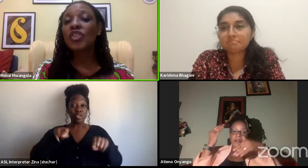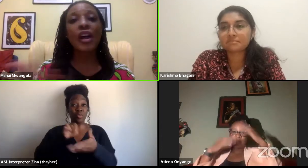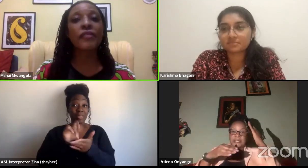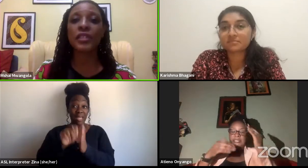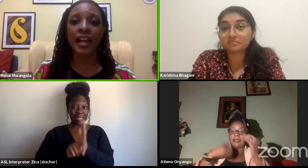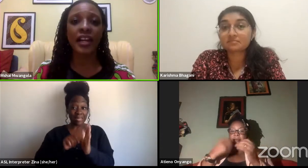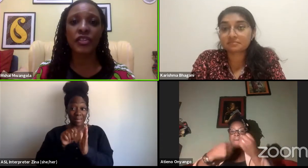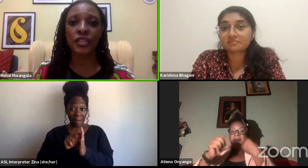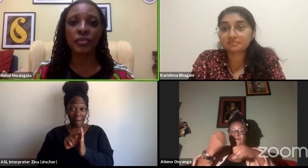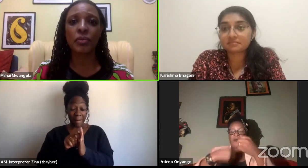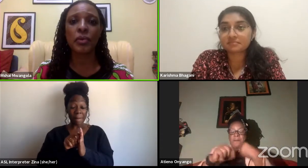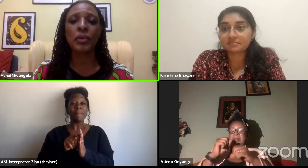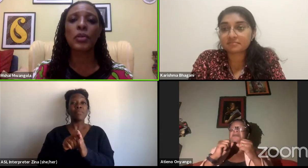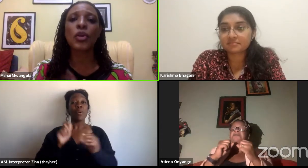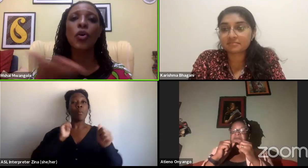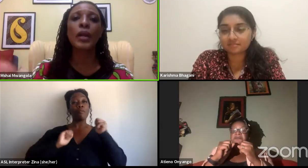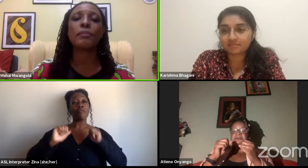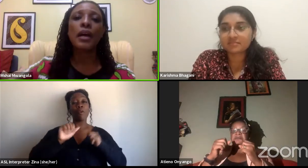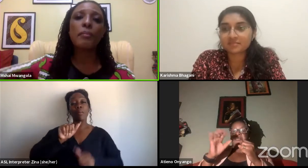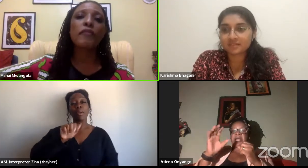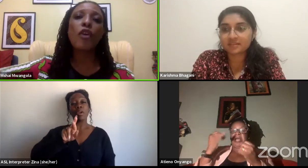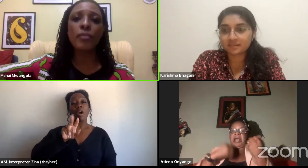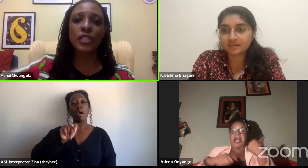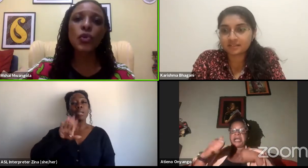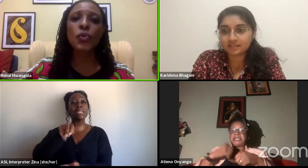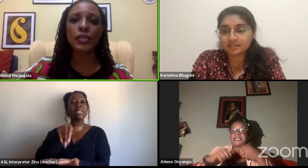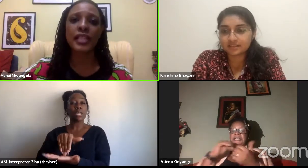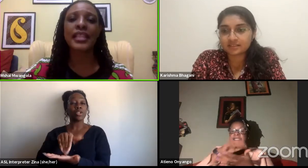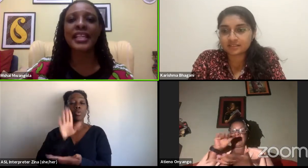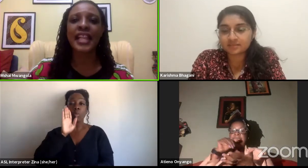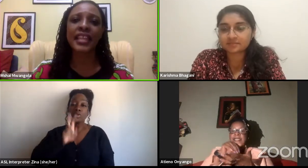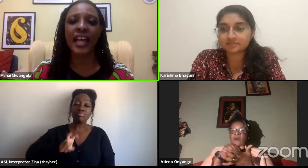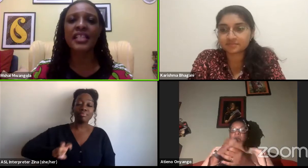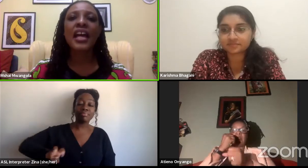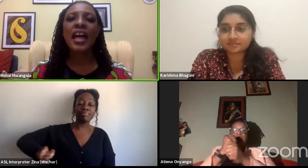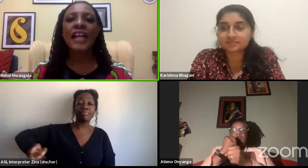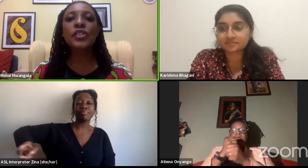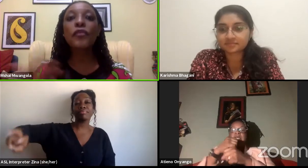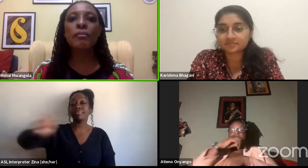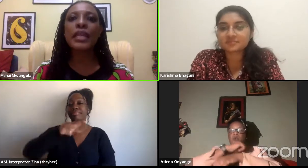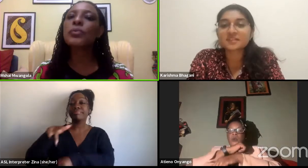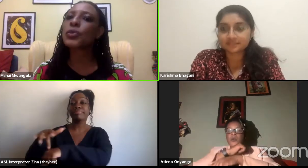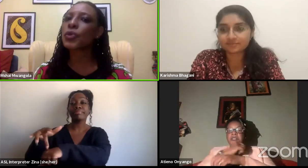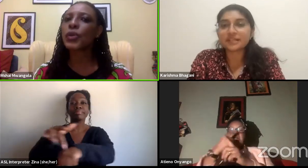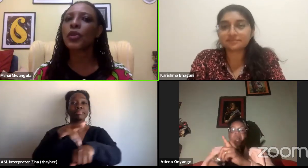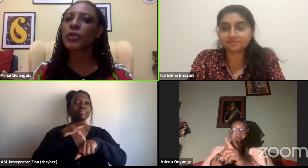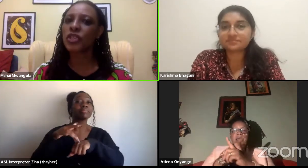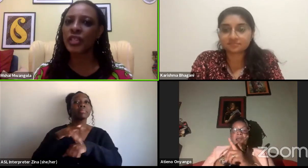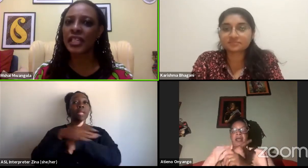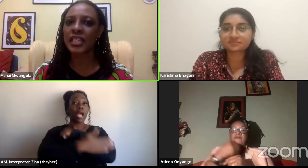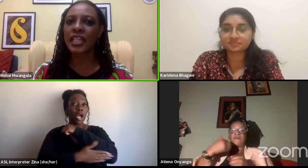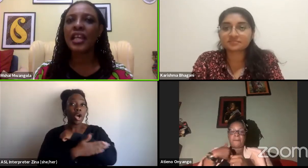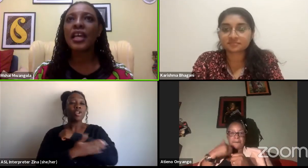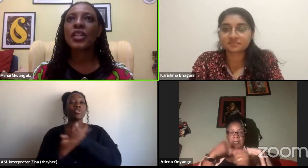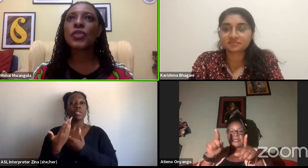traveled the country. We would go and perform in schools and things like that. And so for me it was also an opportunity